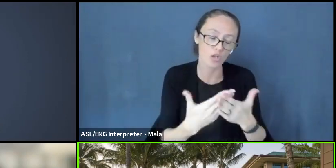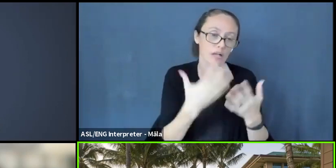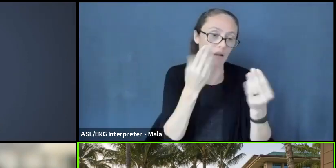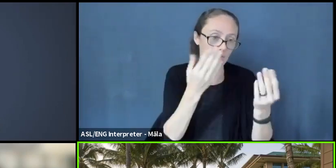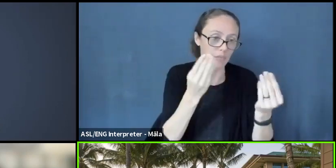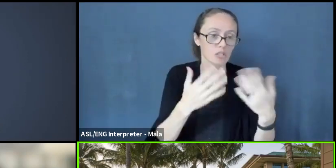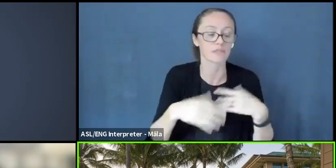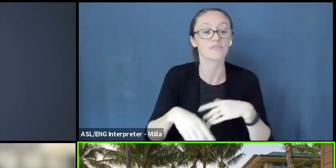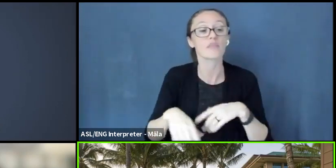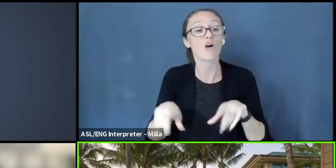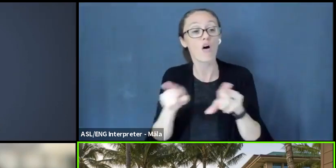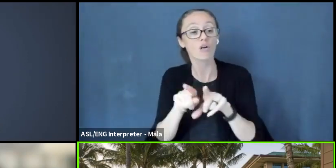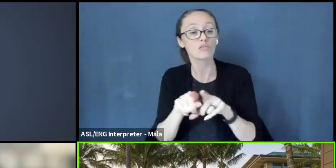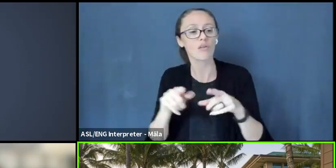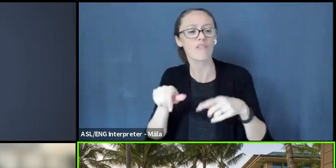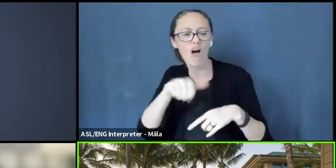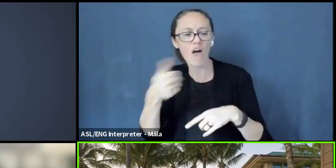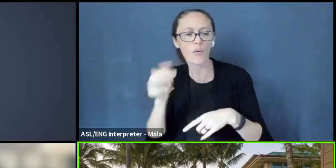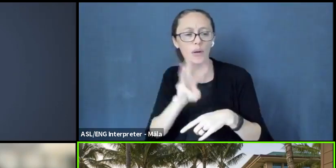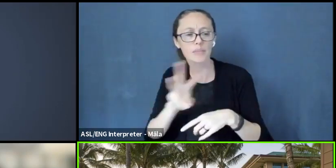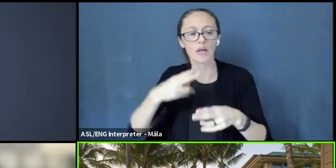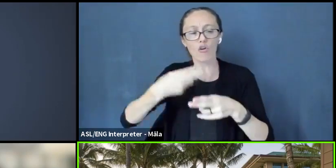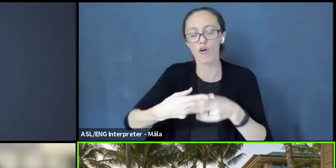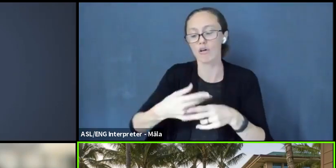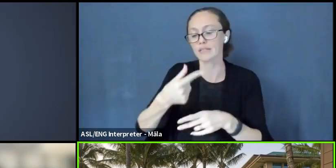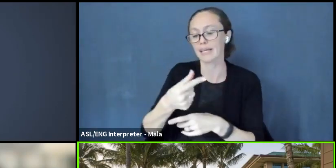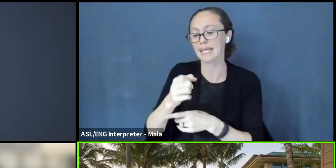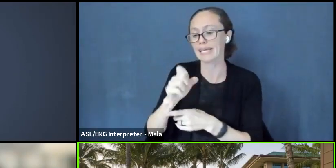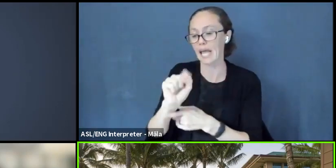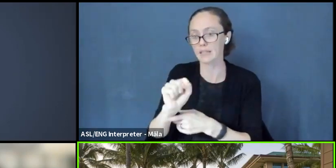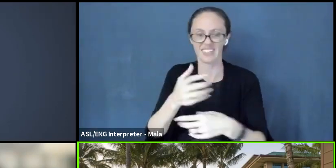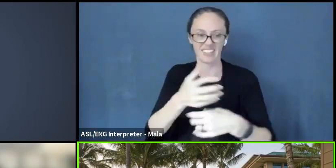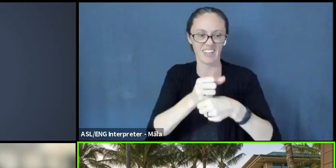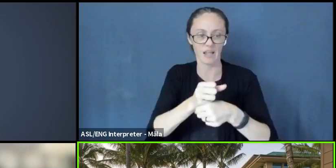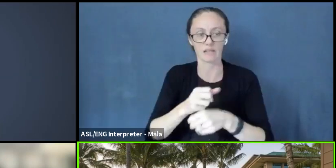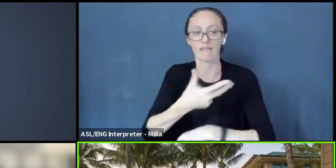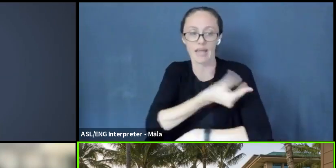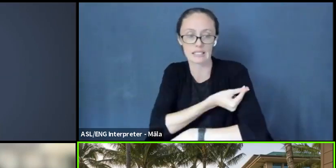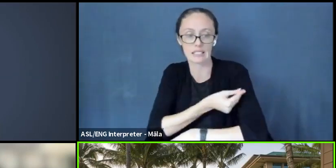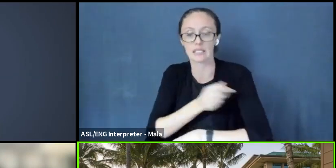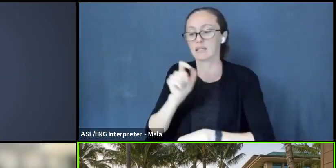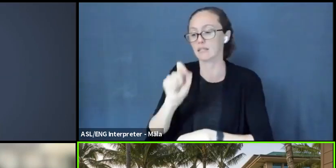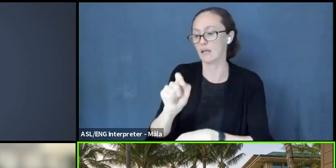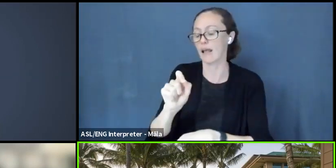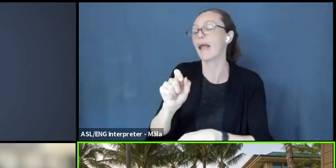also has a lot of good information.